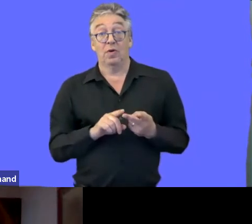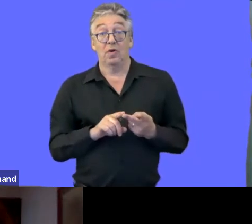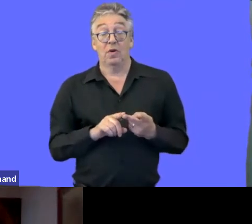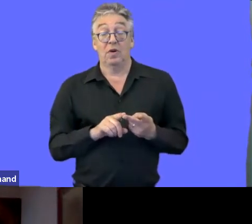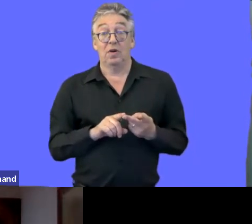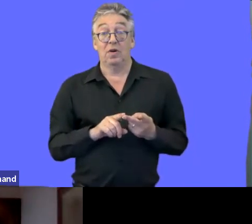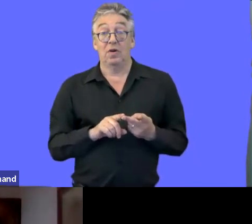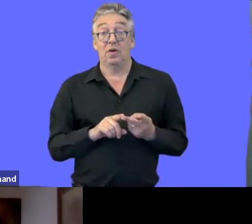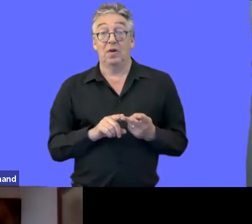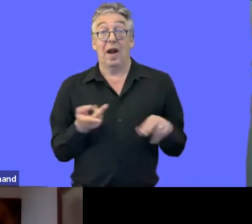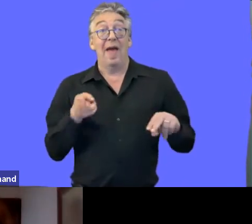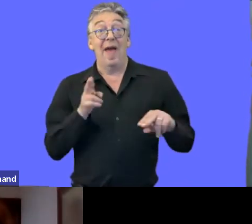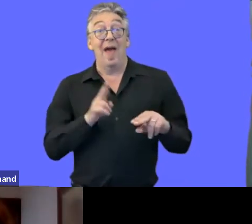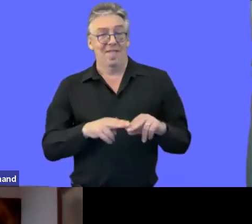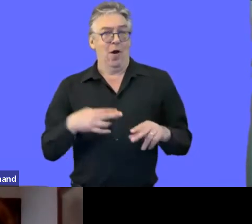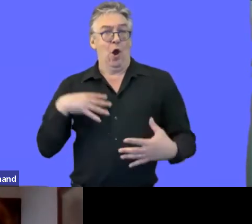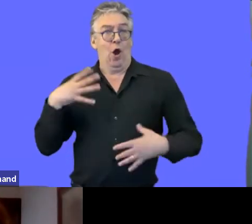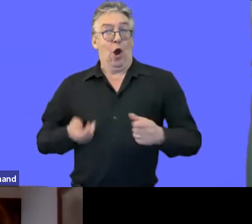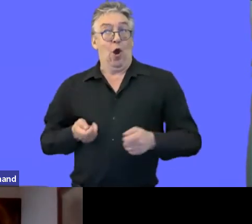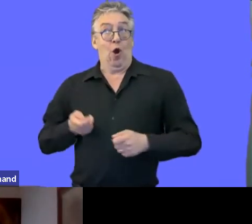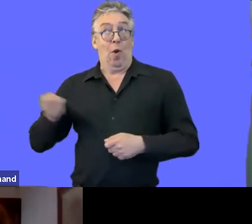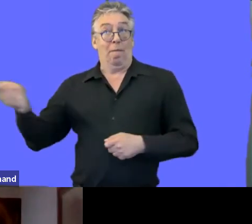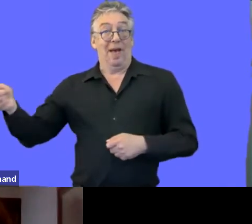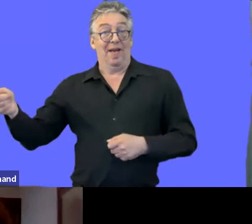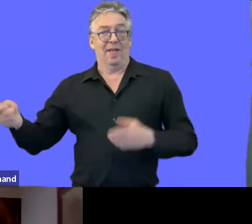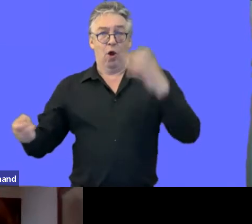So these are strategic considerations that must be thought about.